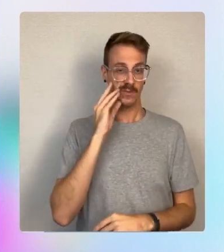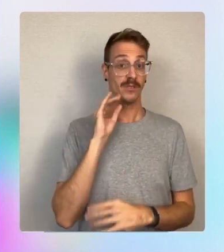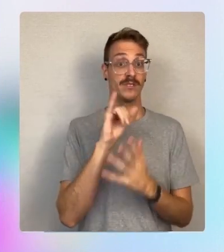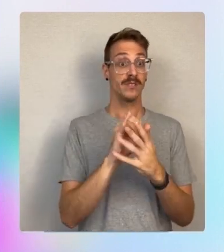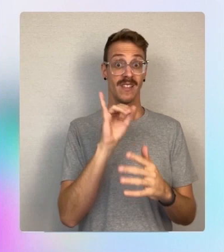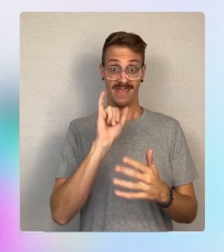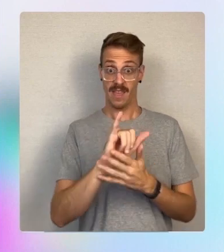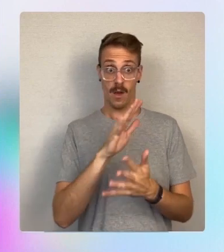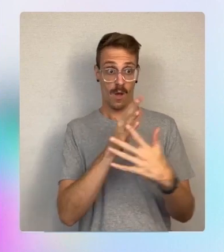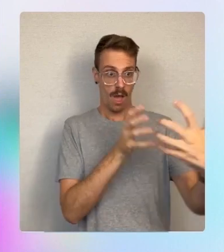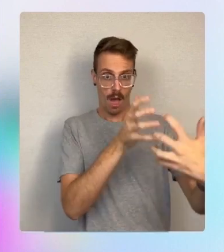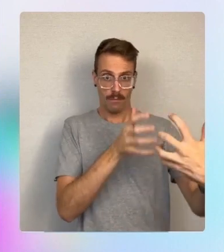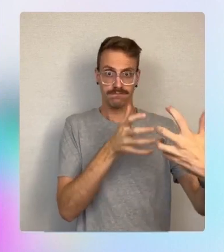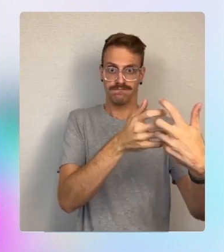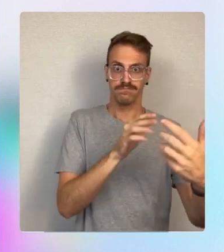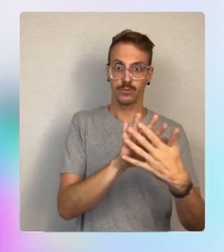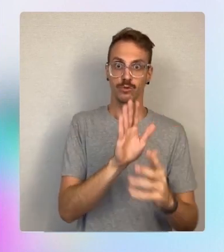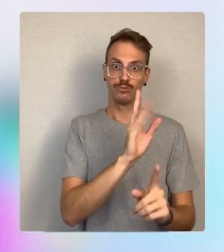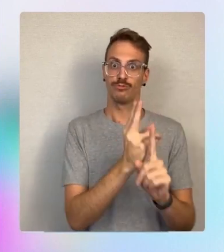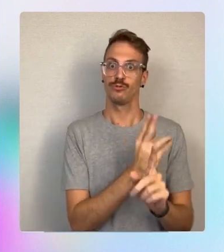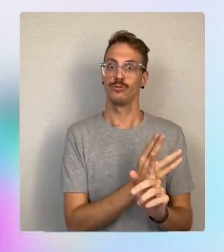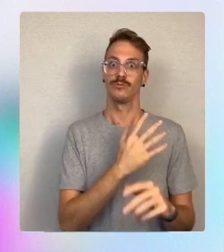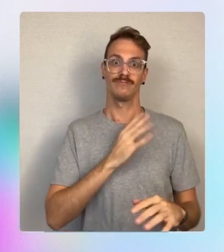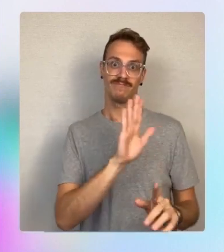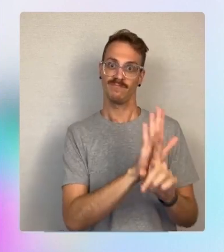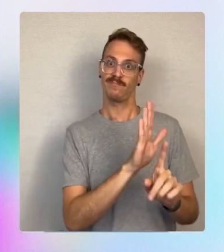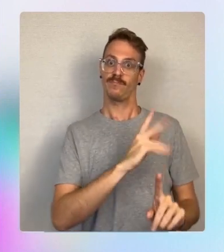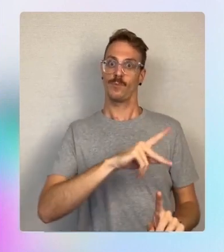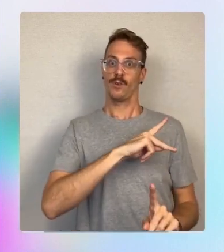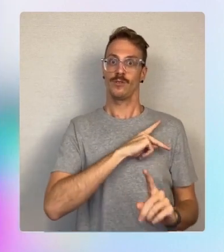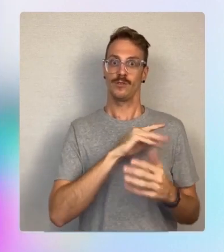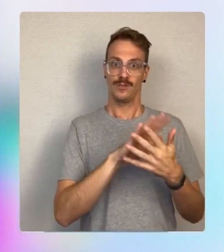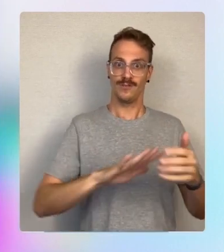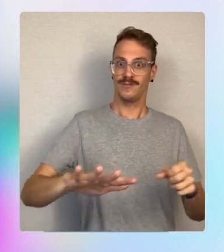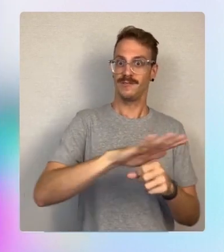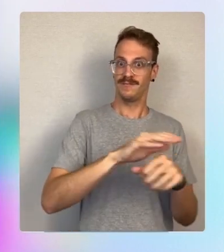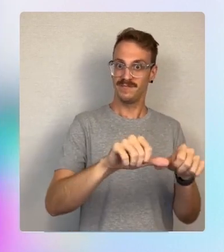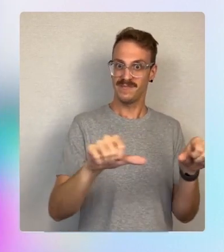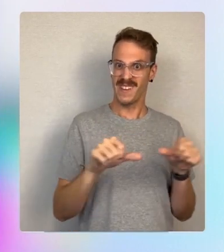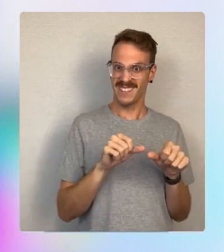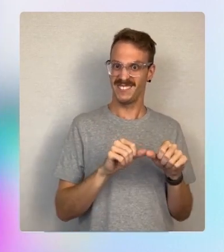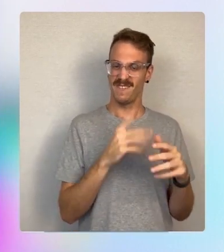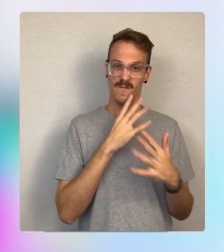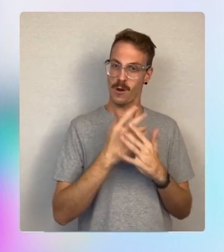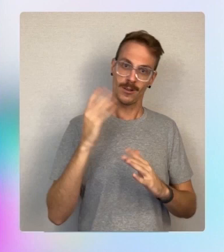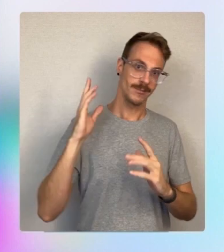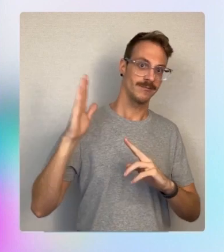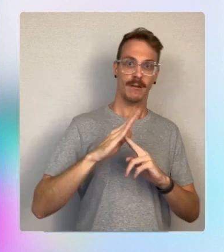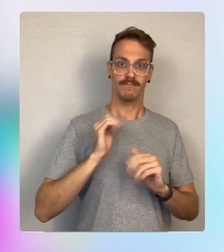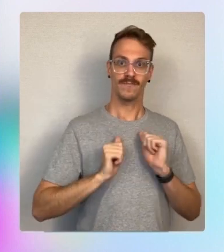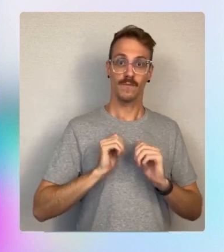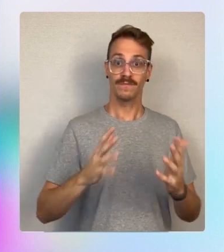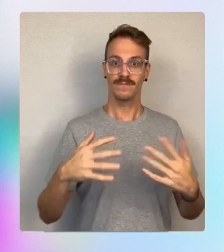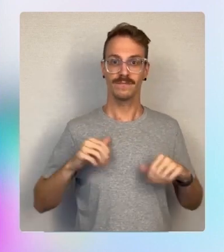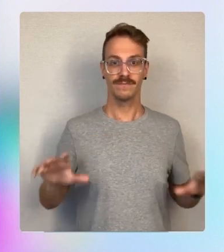that adapt to the user's personal space for the ultimate immersion. With me is Britta. She is going to tell us more about Scene Understanding.